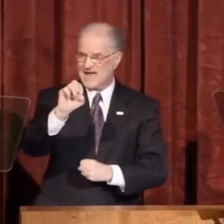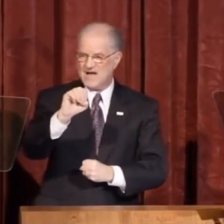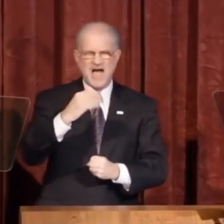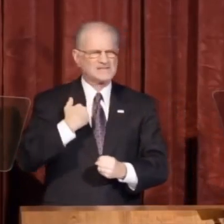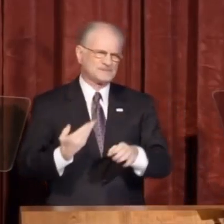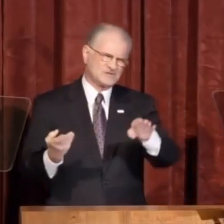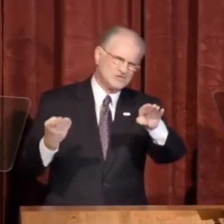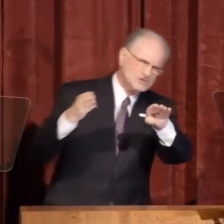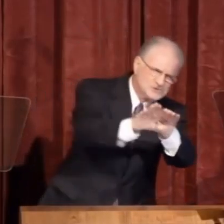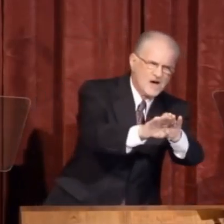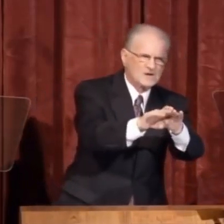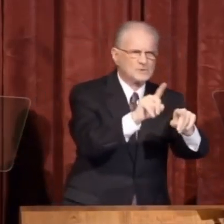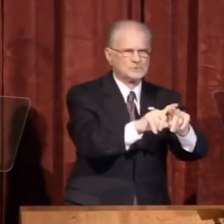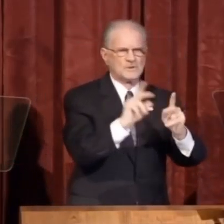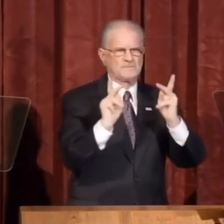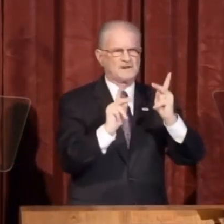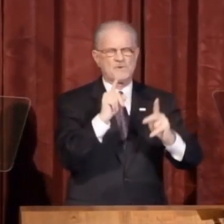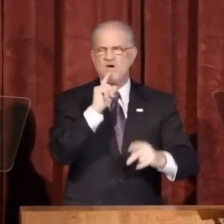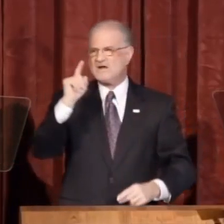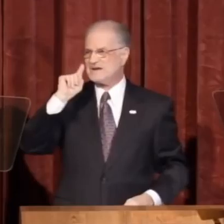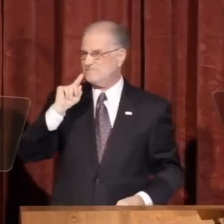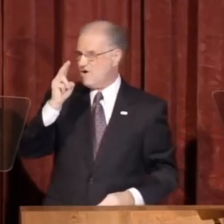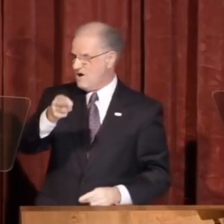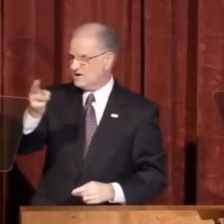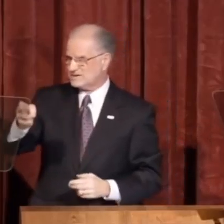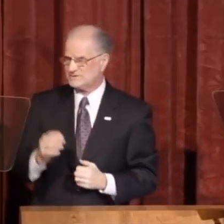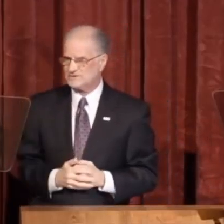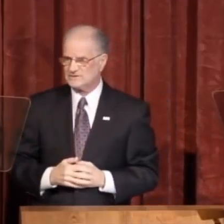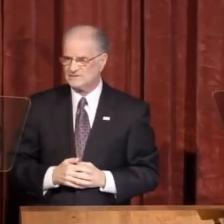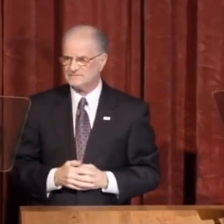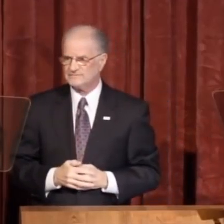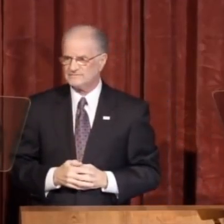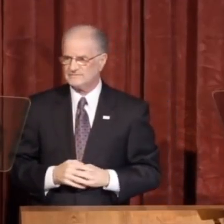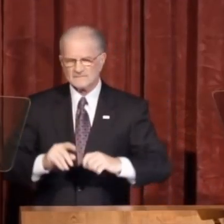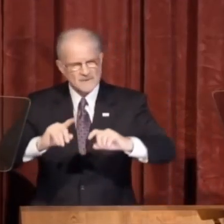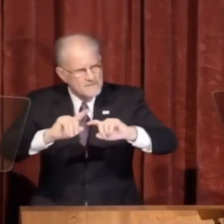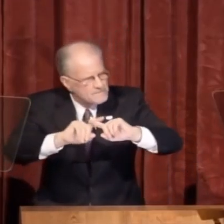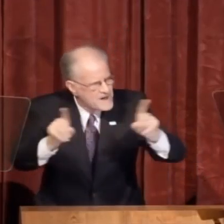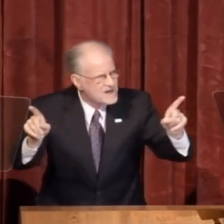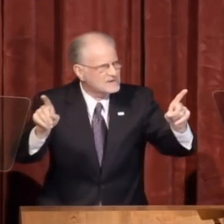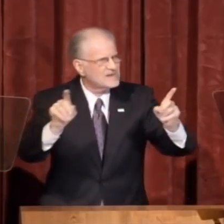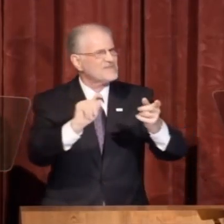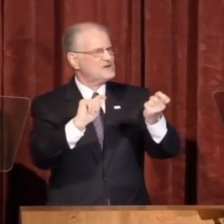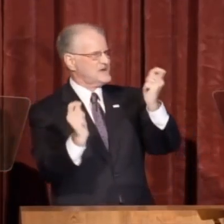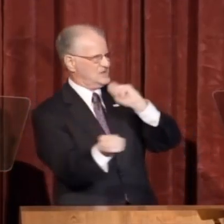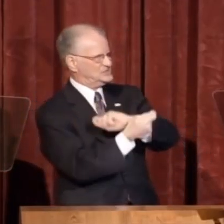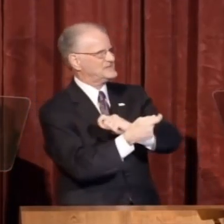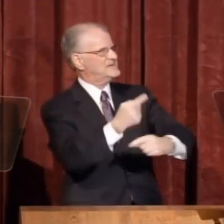They help to ensure that we live in a society that is fair to all.